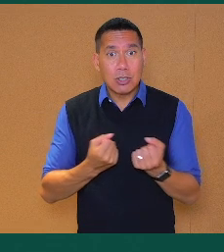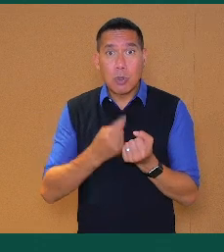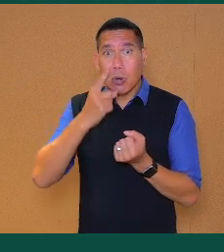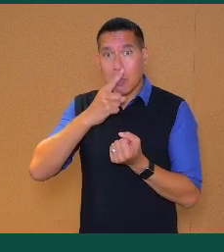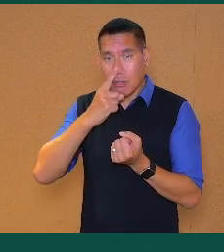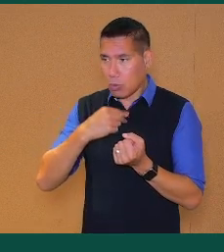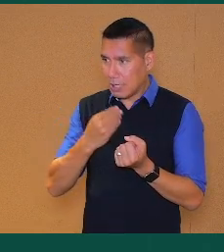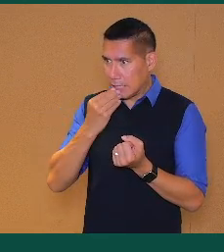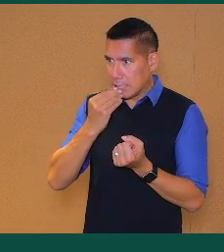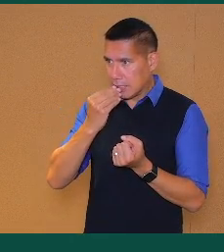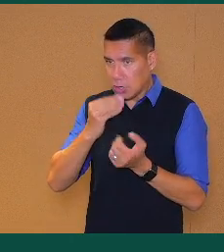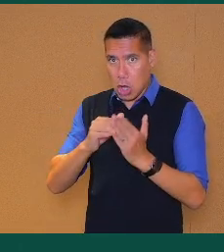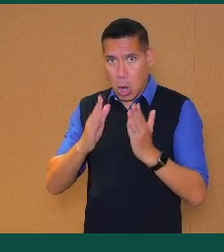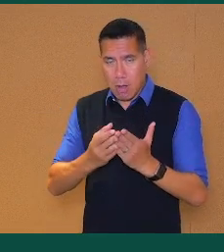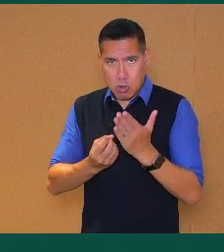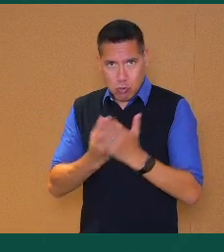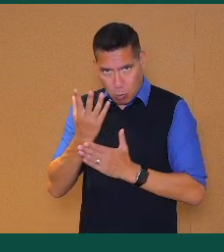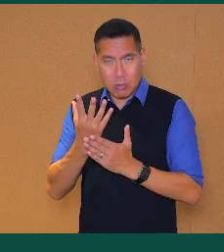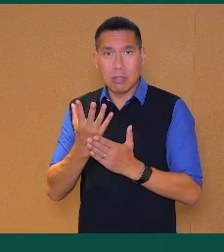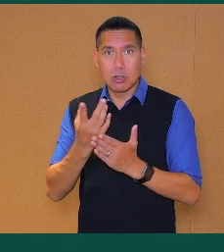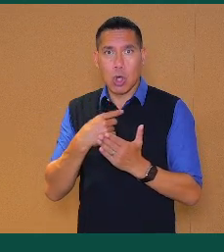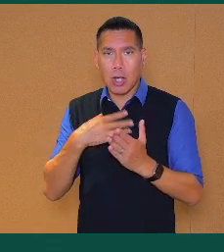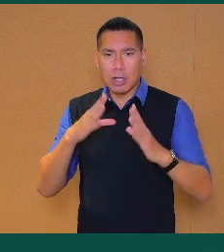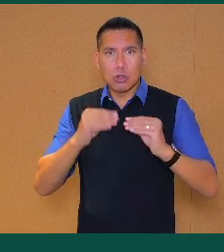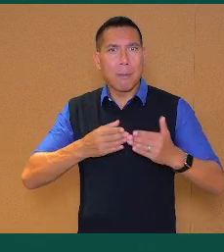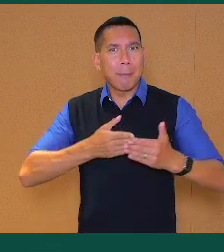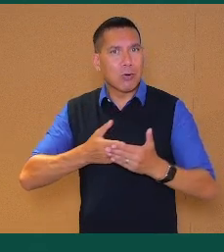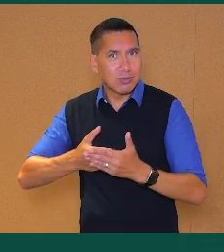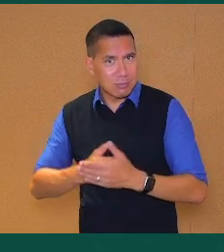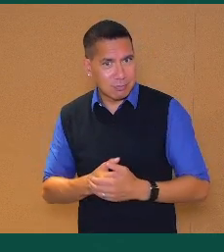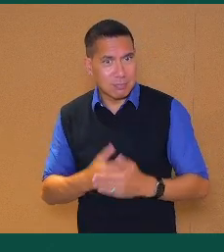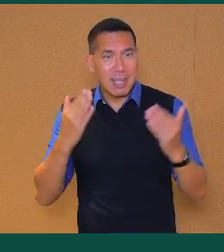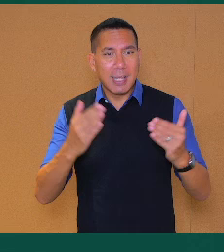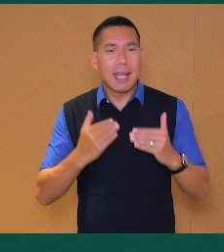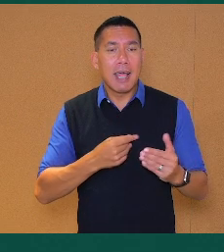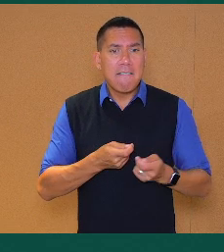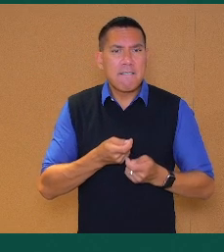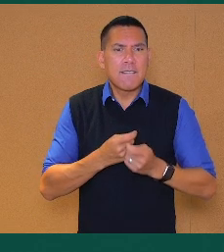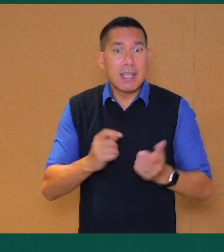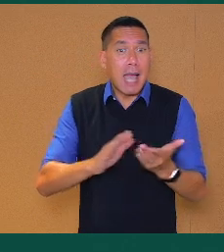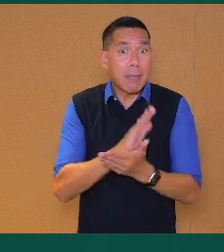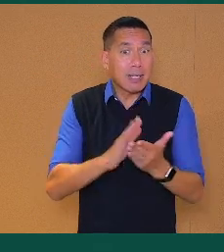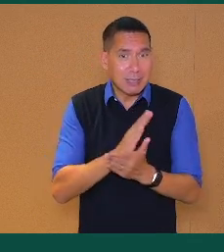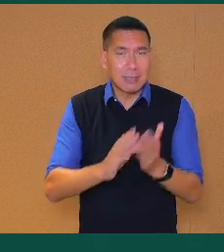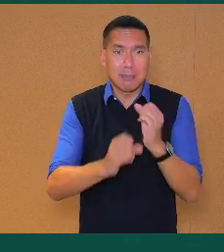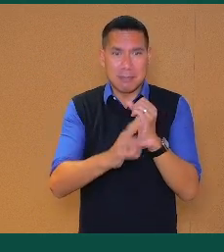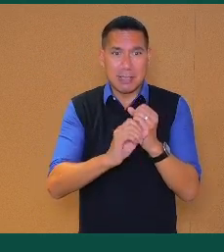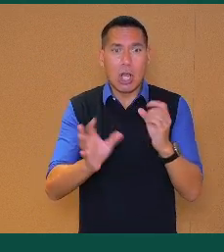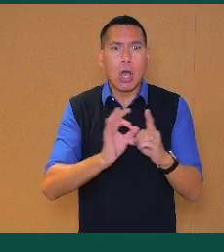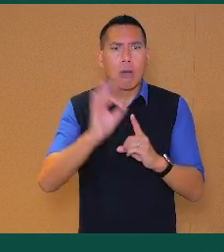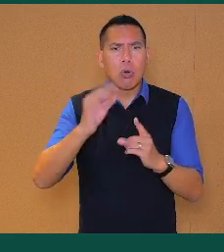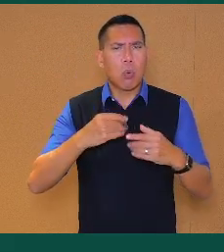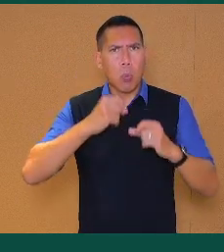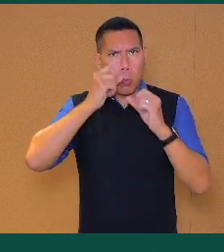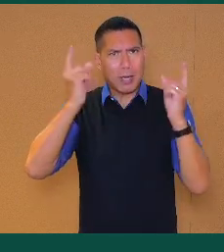Feed Happiness. This social media campaign